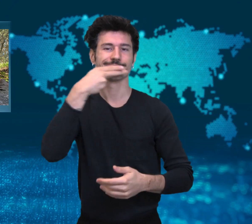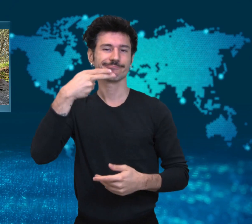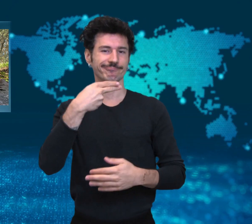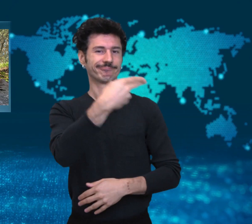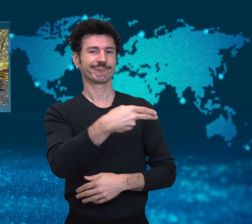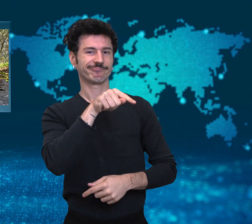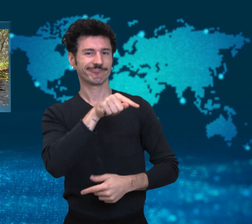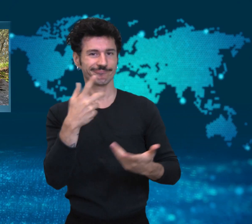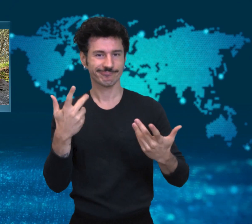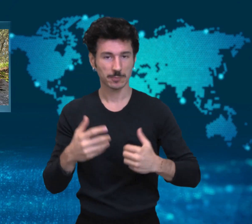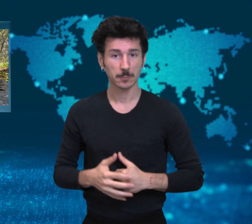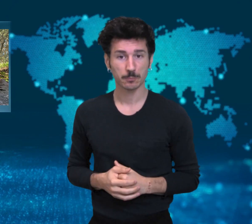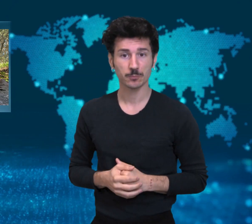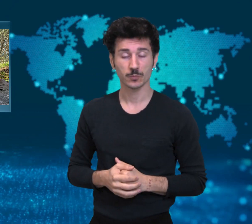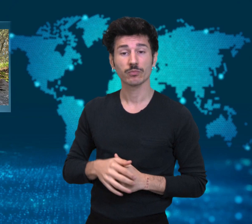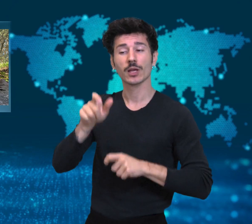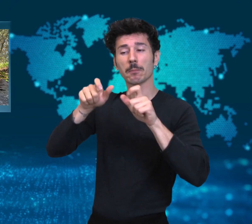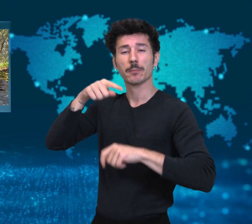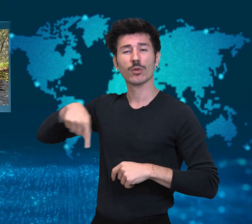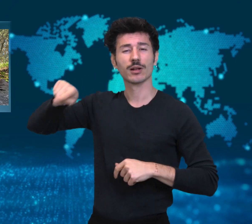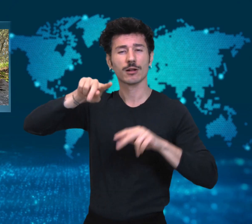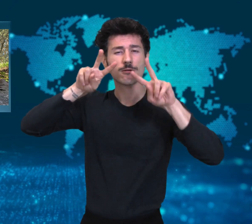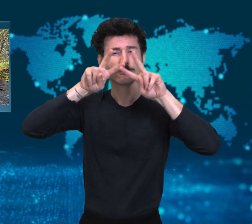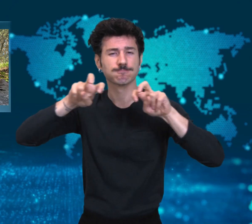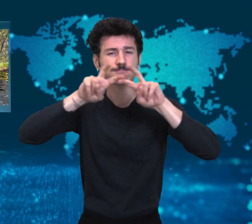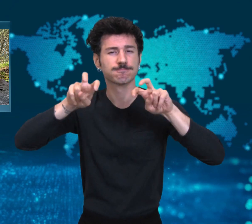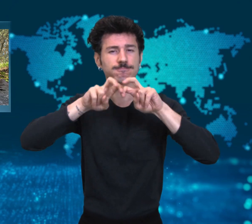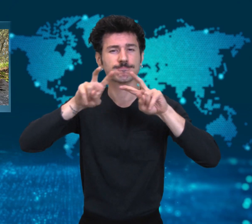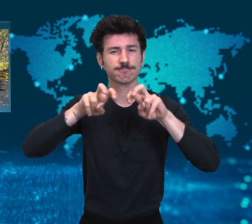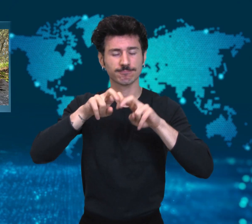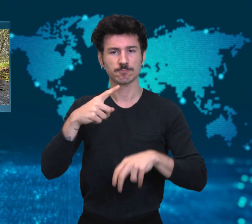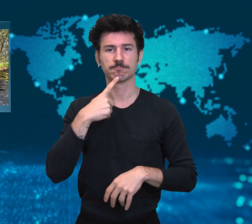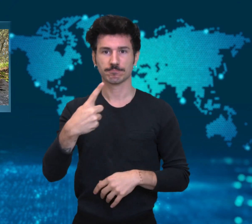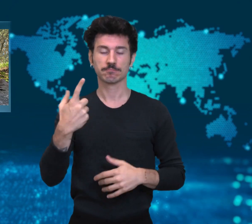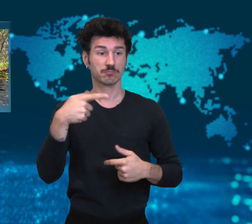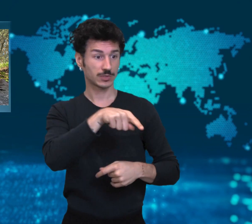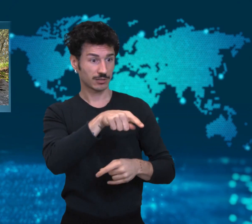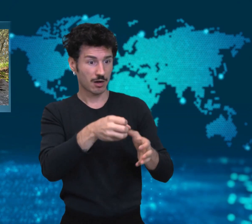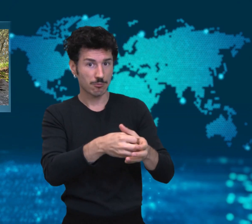carcasses with high squeals and crushing jaws.